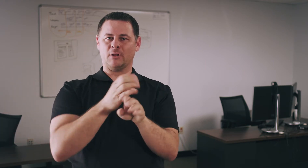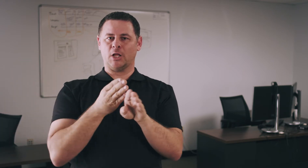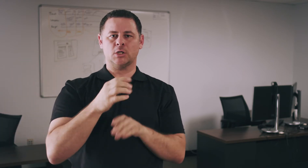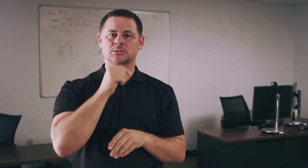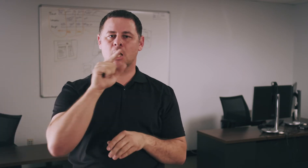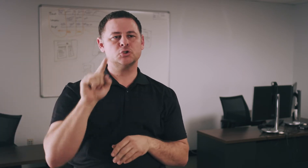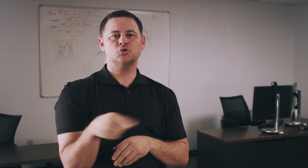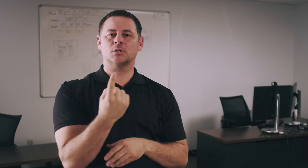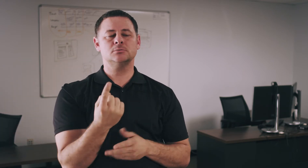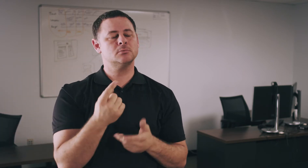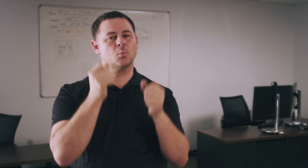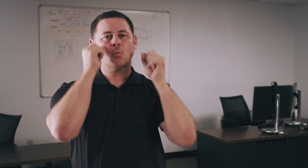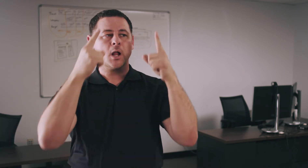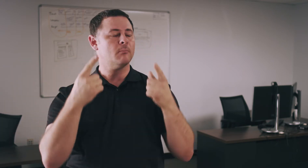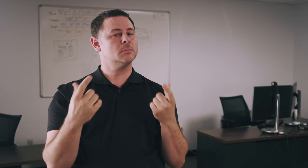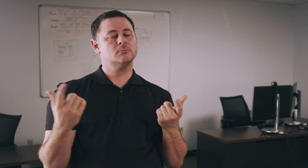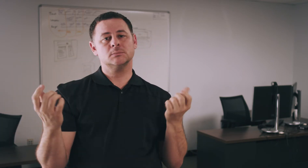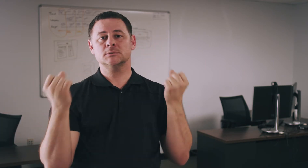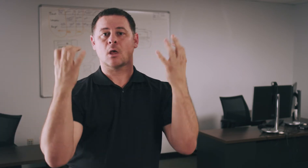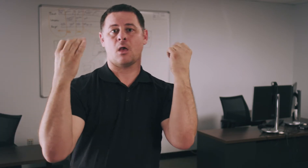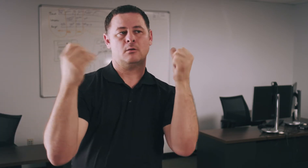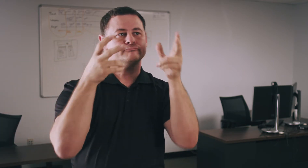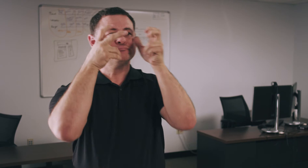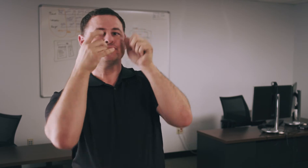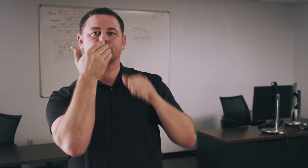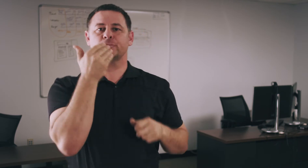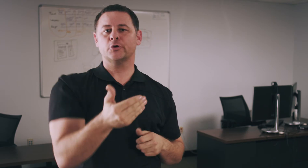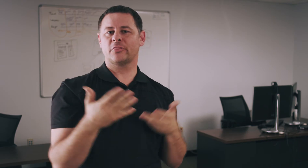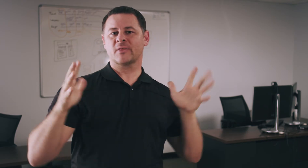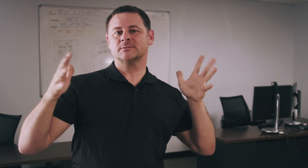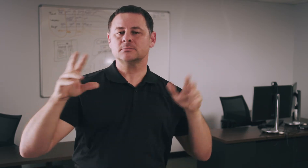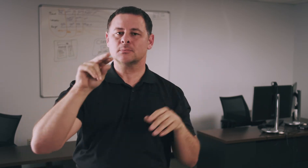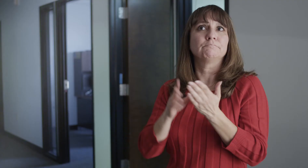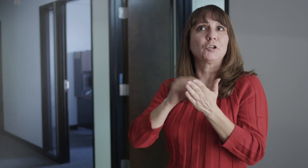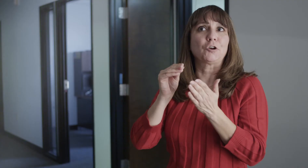You don't just wake up and start signing and interpreting. There's more to it.